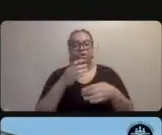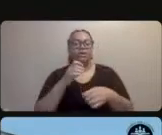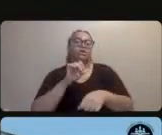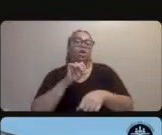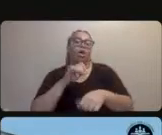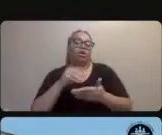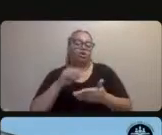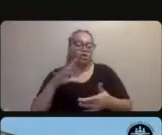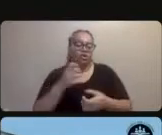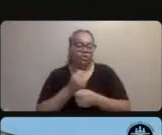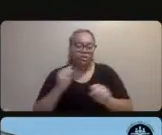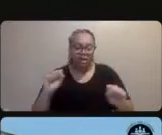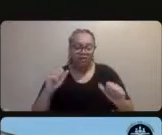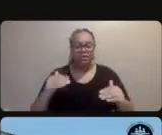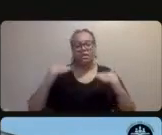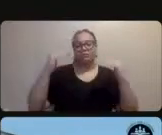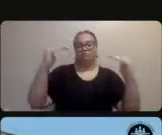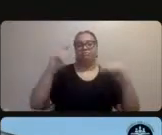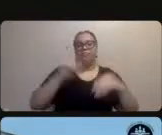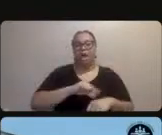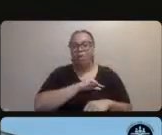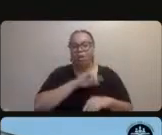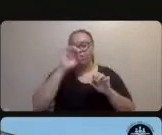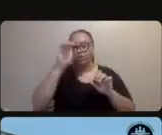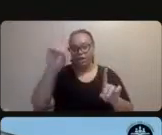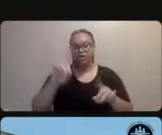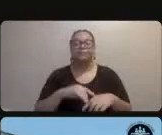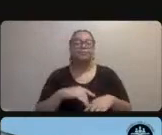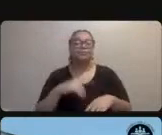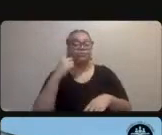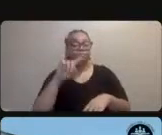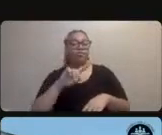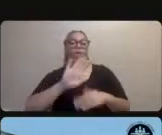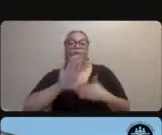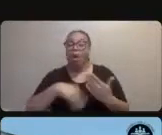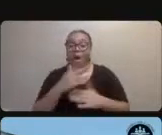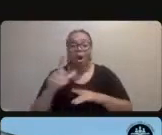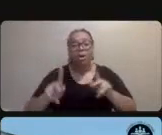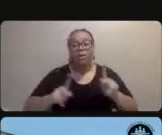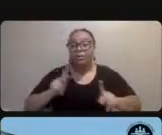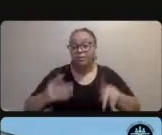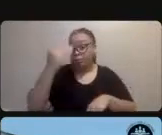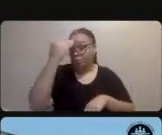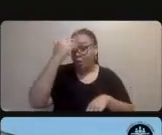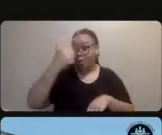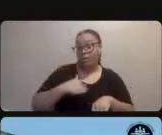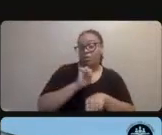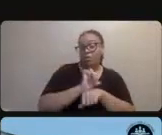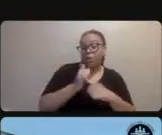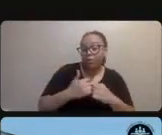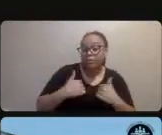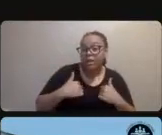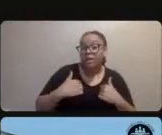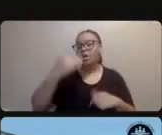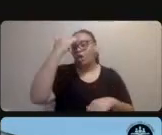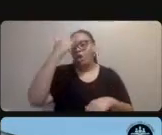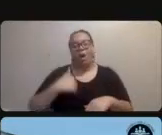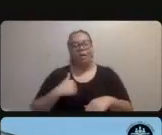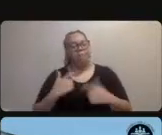DEVELOP POLICY THAT MITIGATES BIASES AND KEEPS THE FOCUS ON